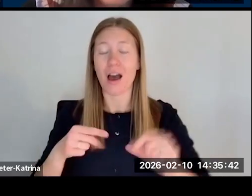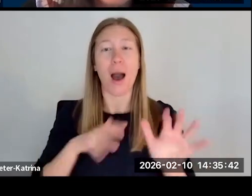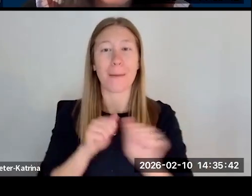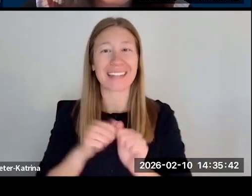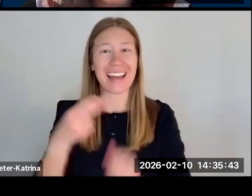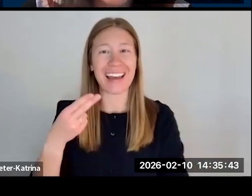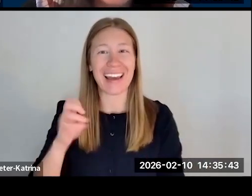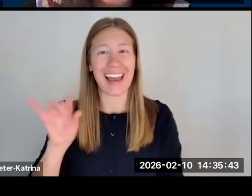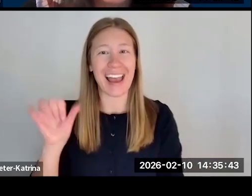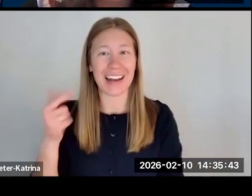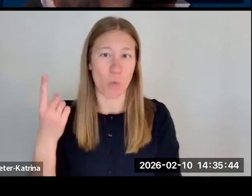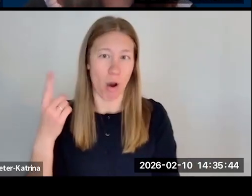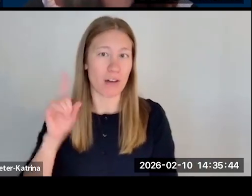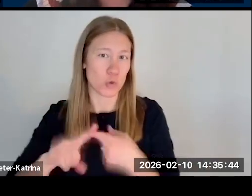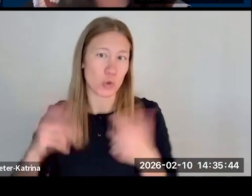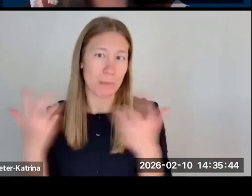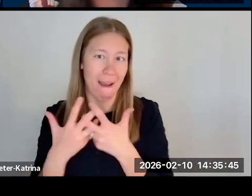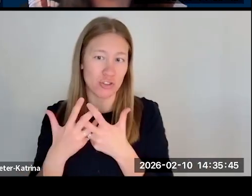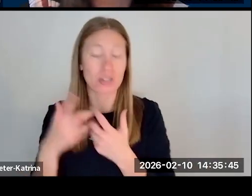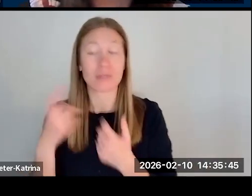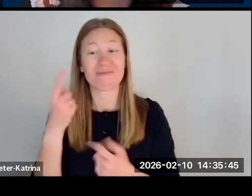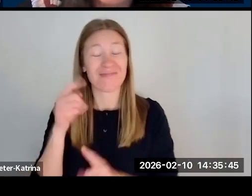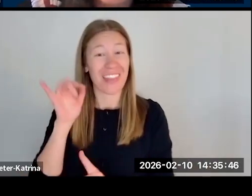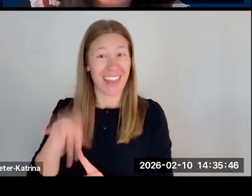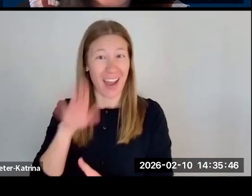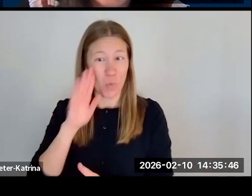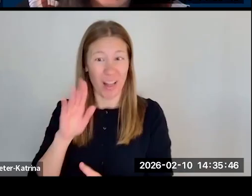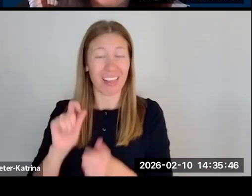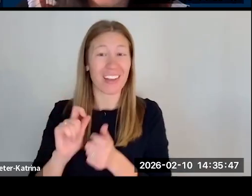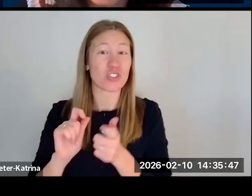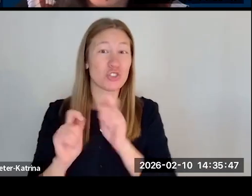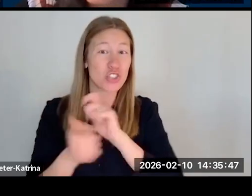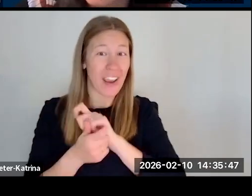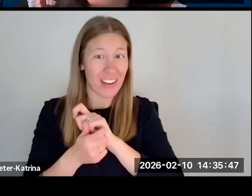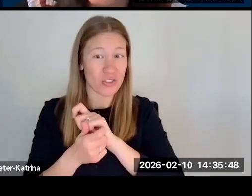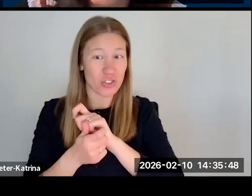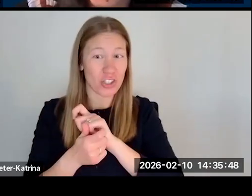What this is going to do is actually change the default text styling